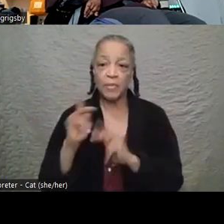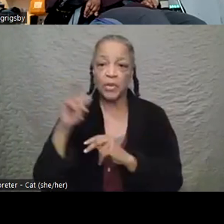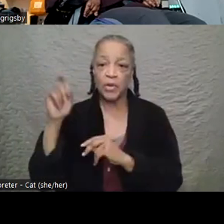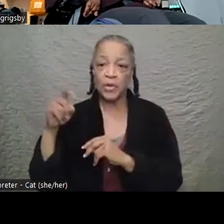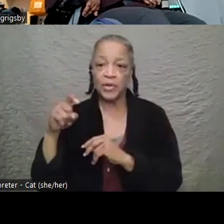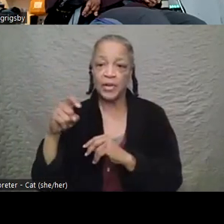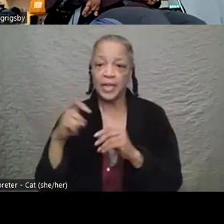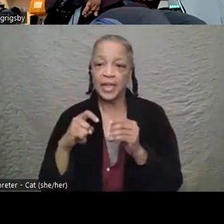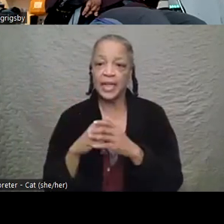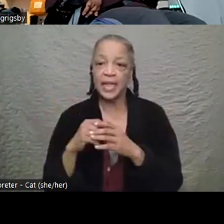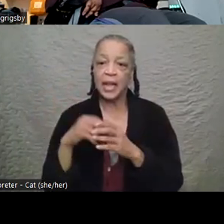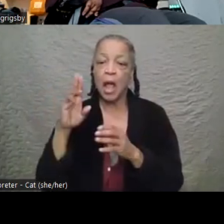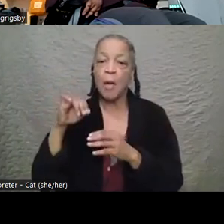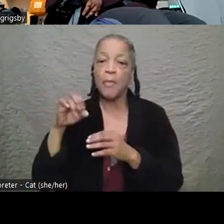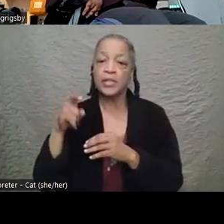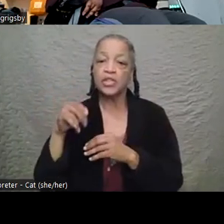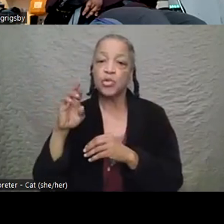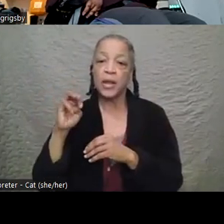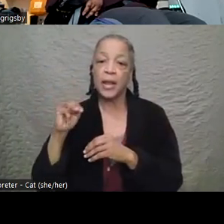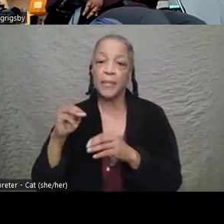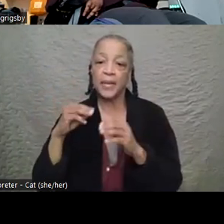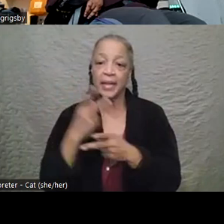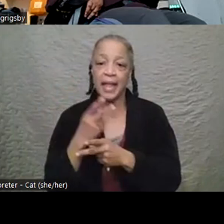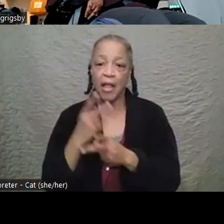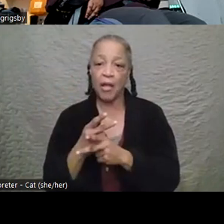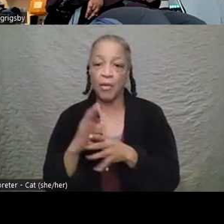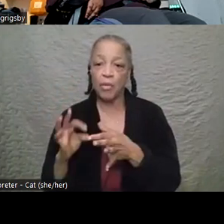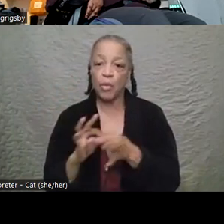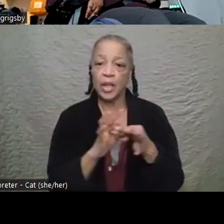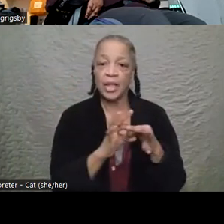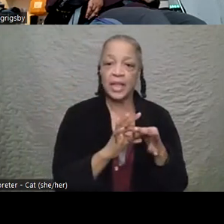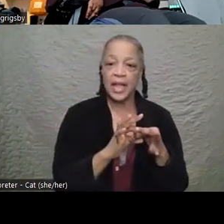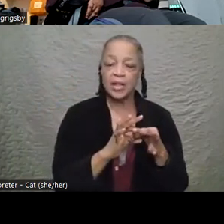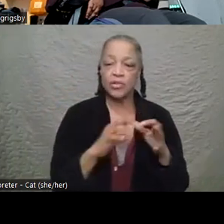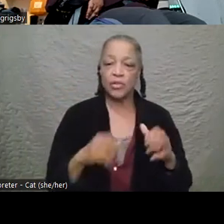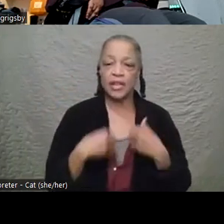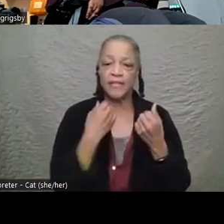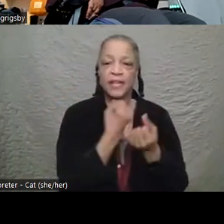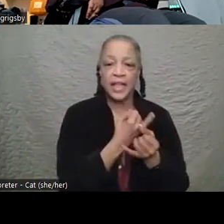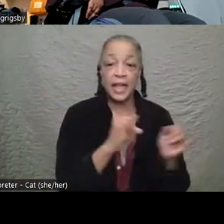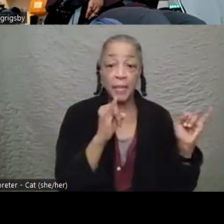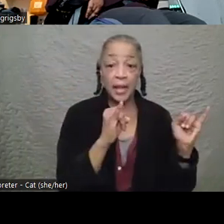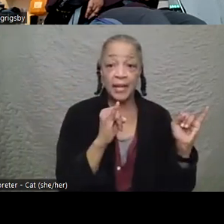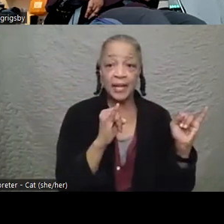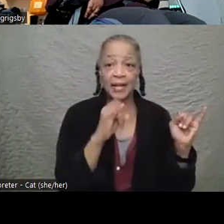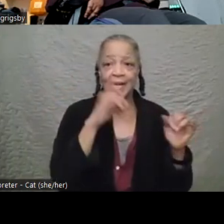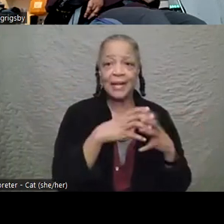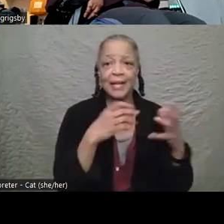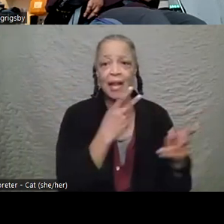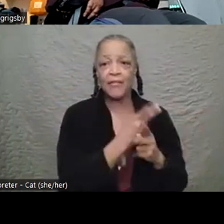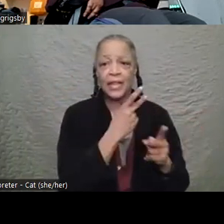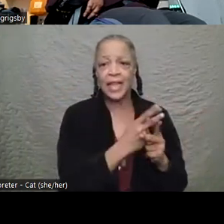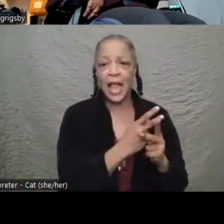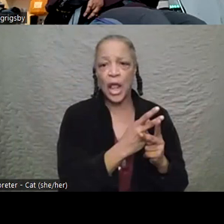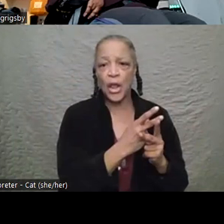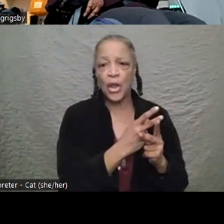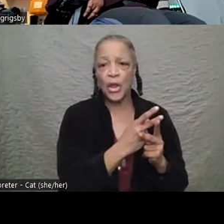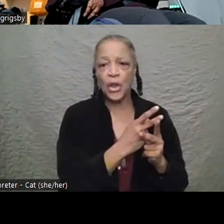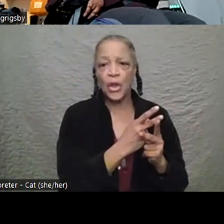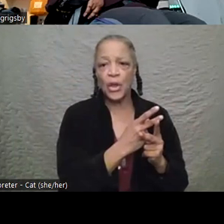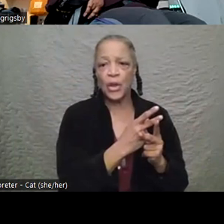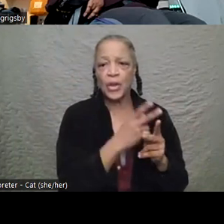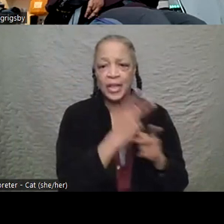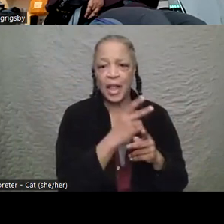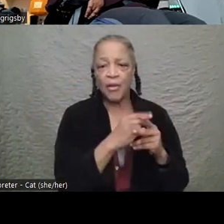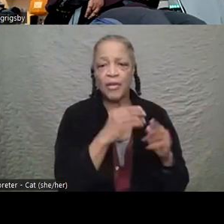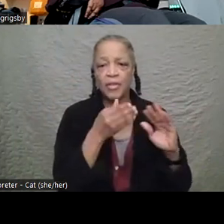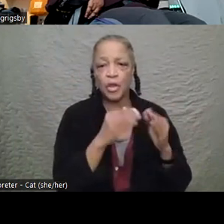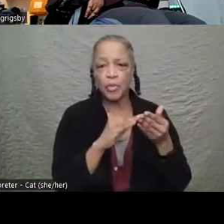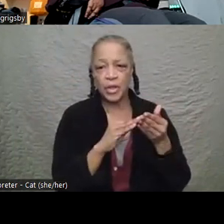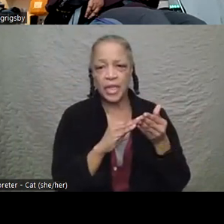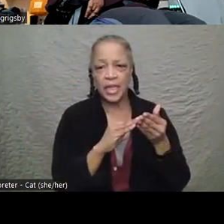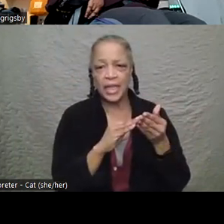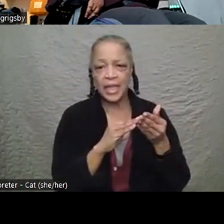As we are living independently, yes, you need a lot of care for people in the community.